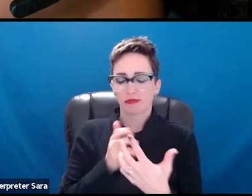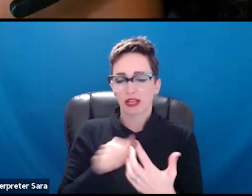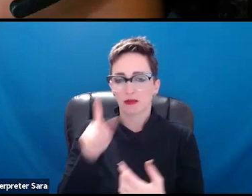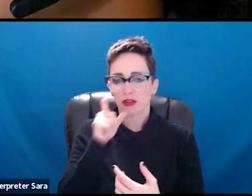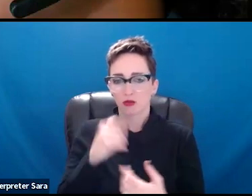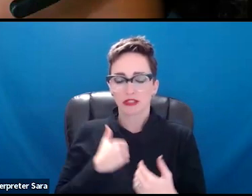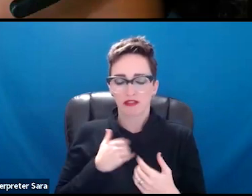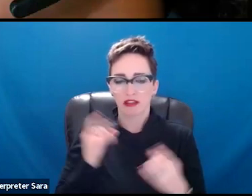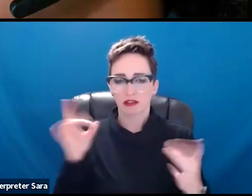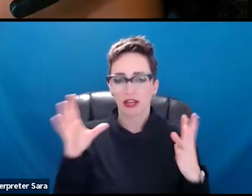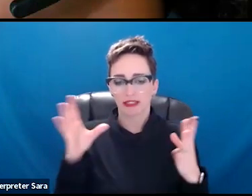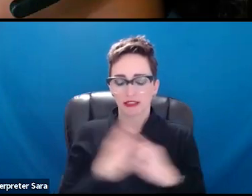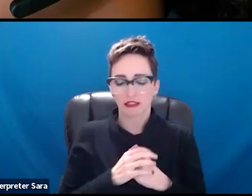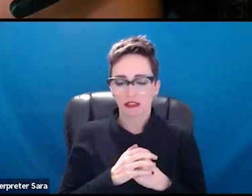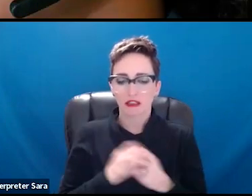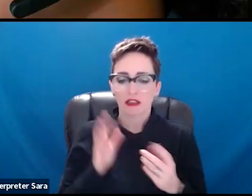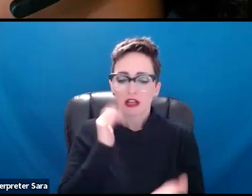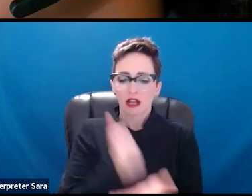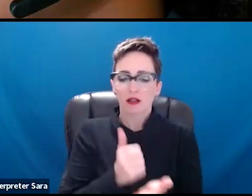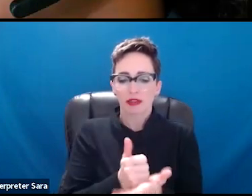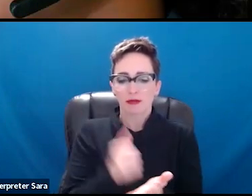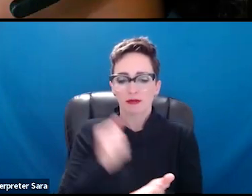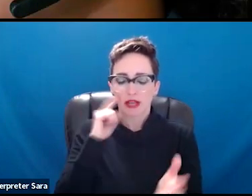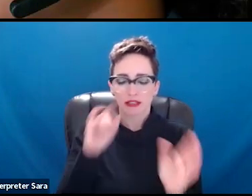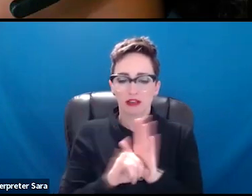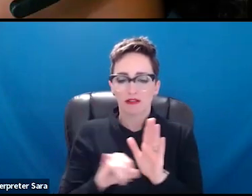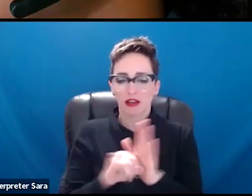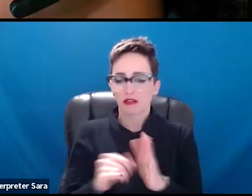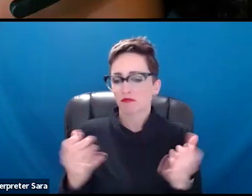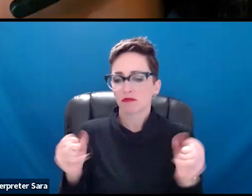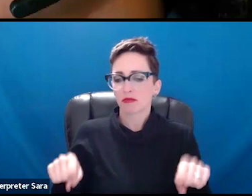conceptualize challenges and identify solutions around crisis systems